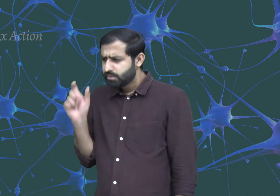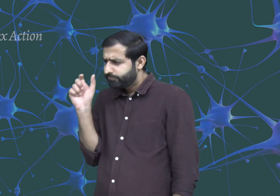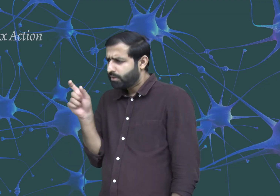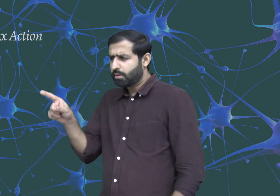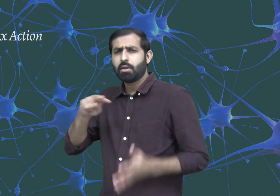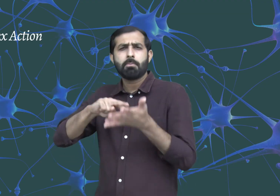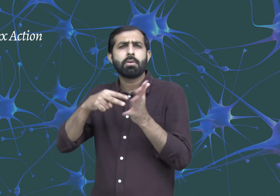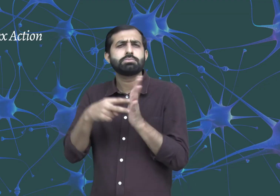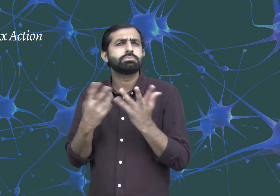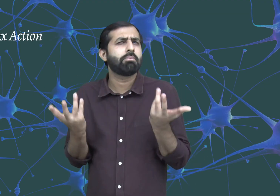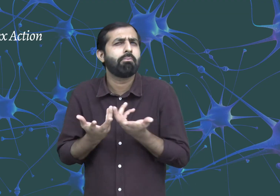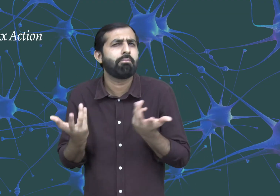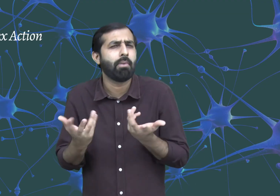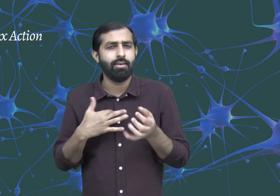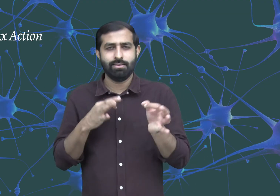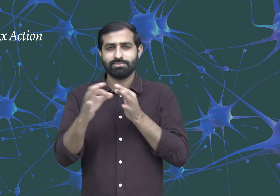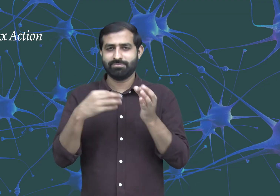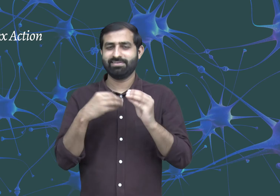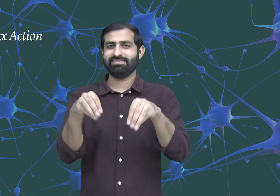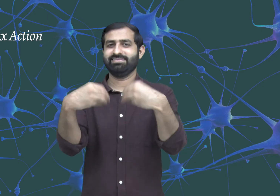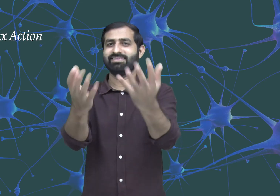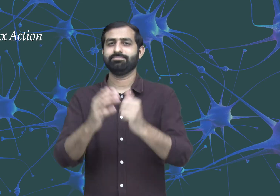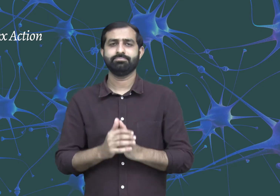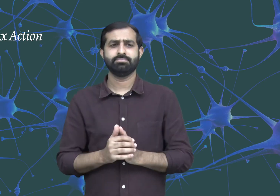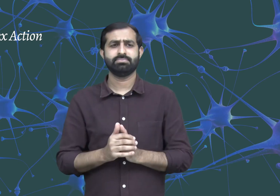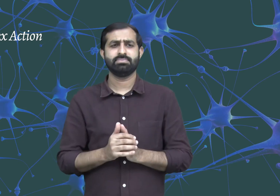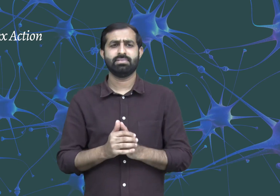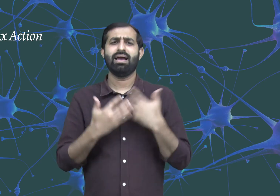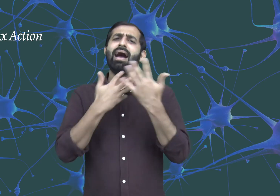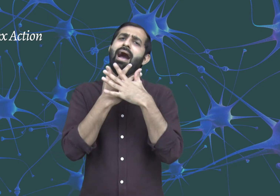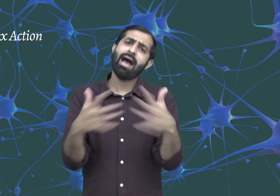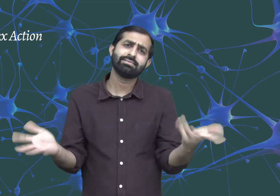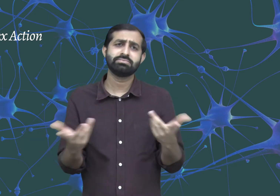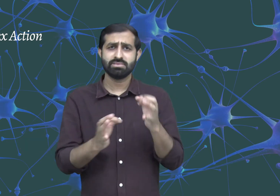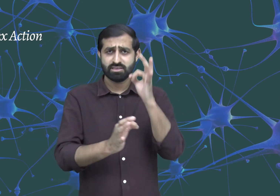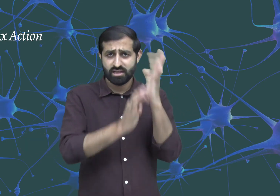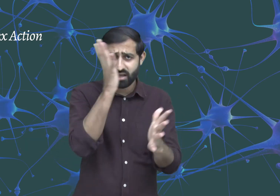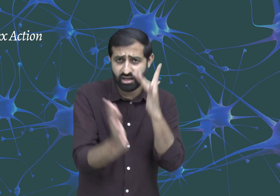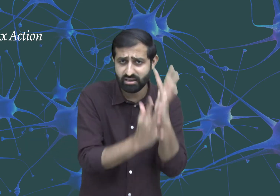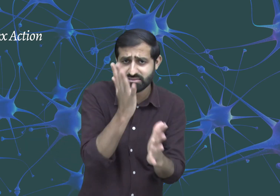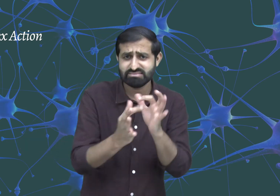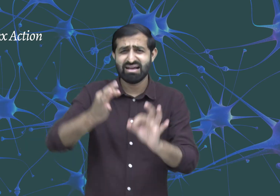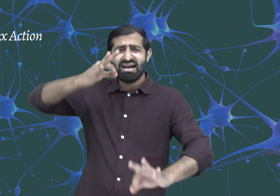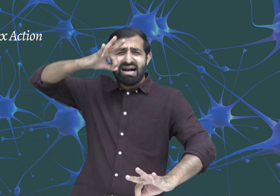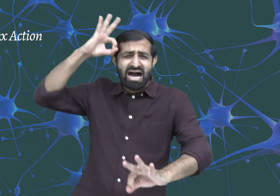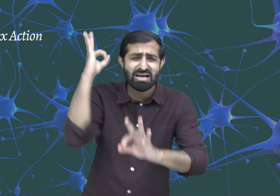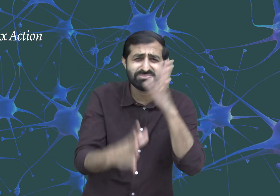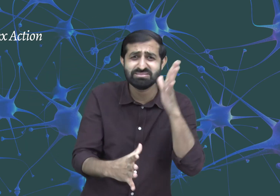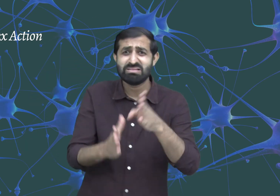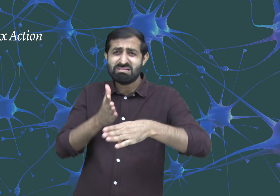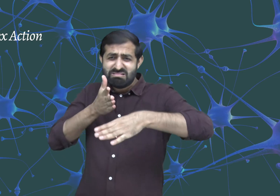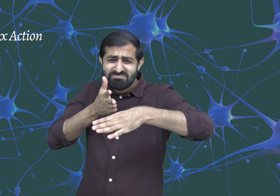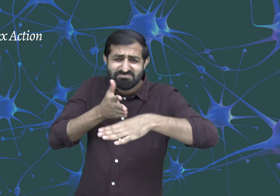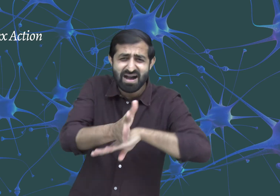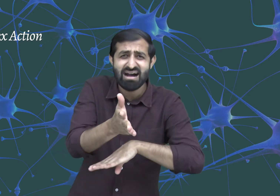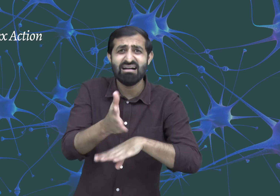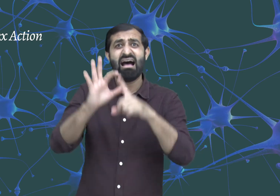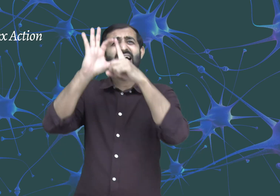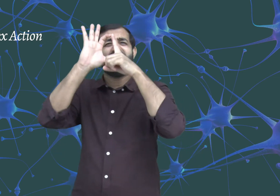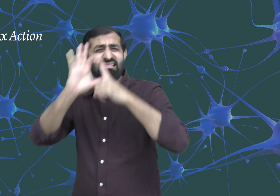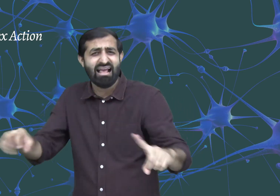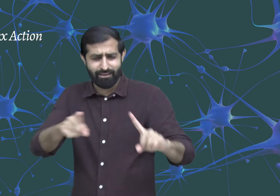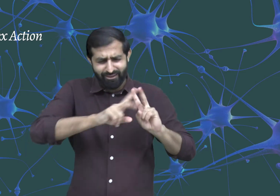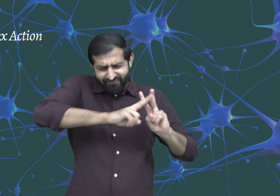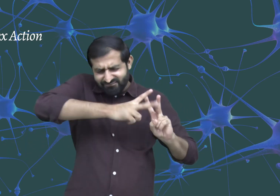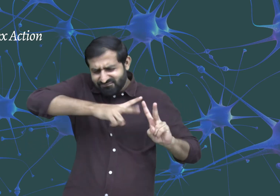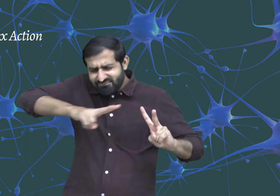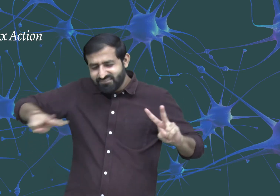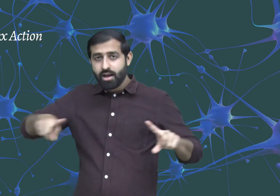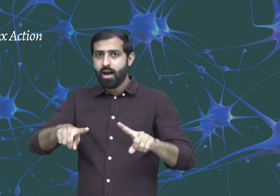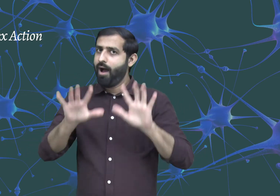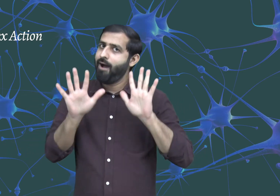What is reflex action? Let me tell you. Reflex action is the extremely quick, automatic, sudden action